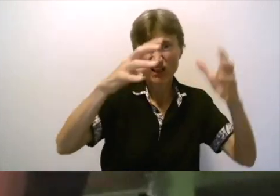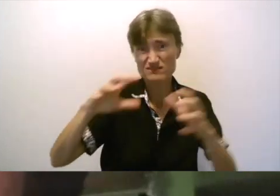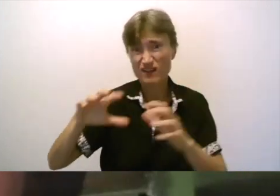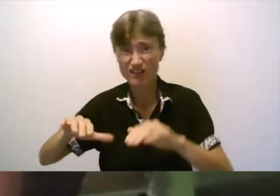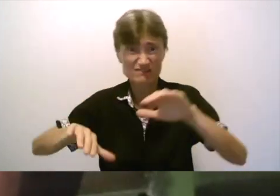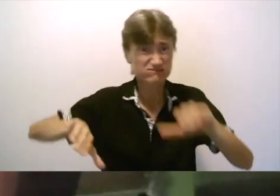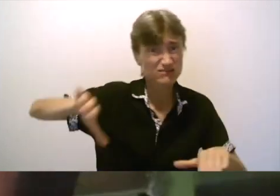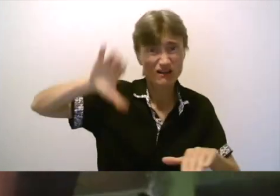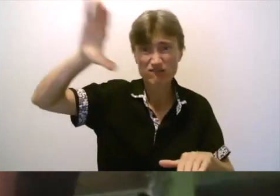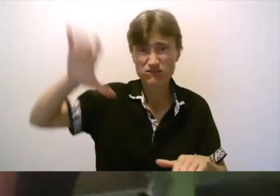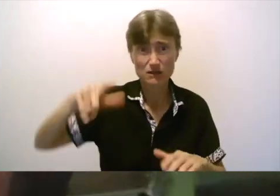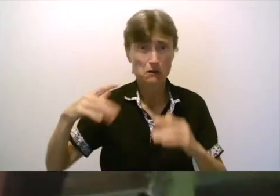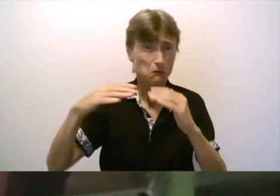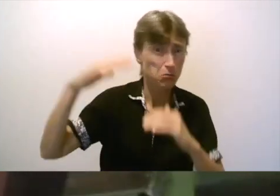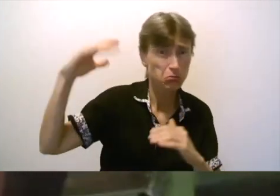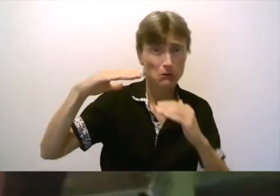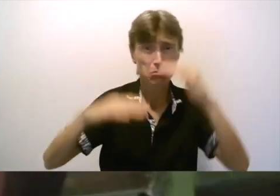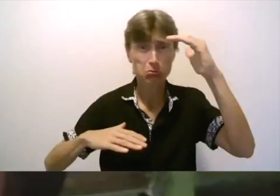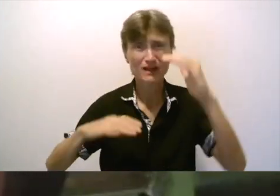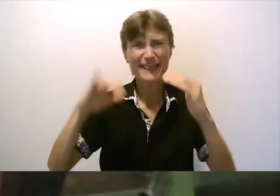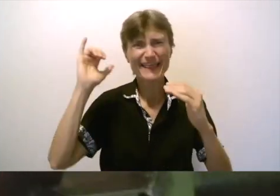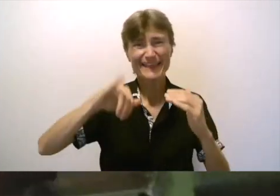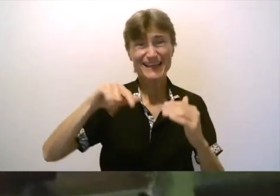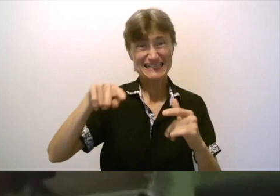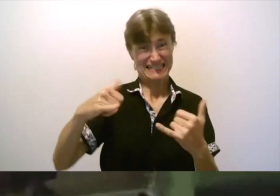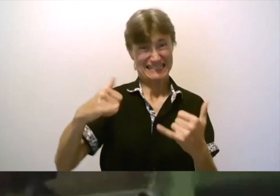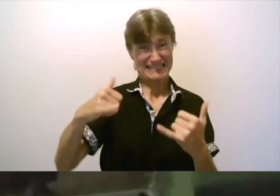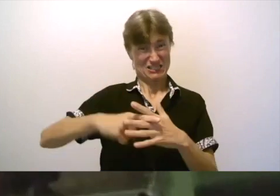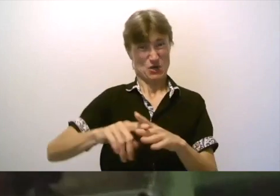start of an economy as well where um giving the